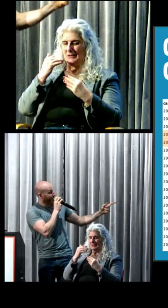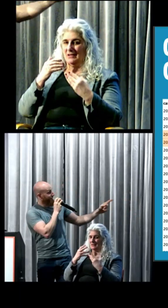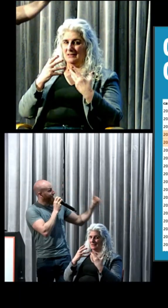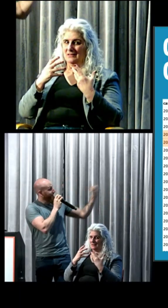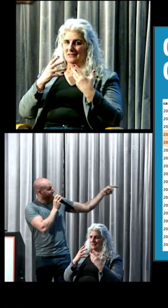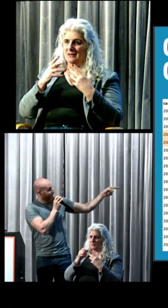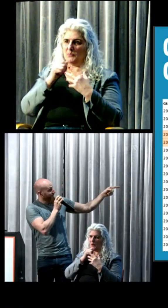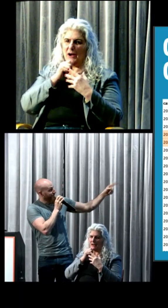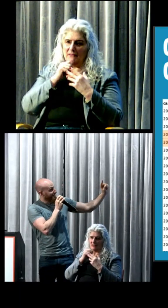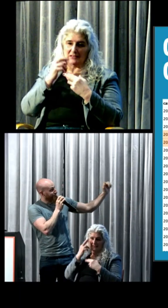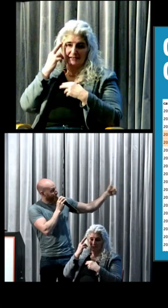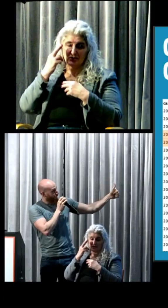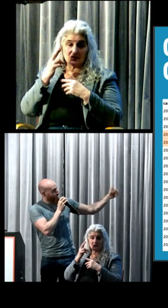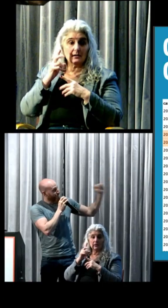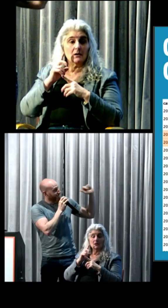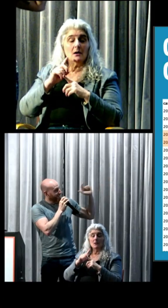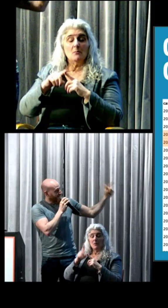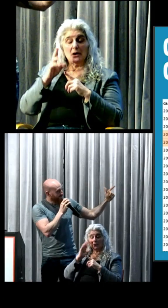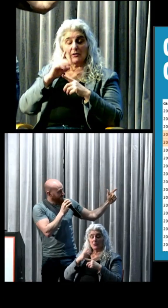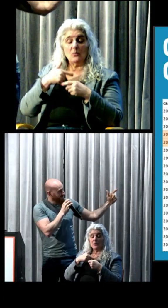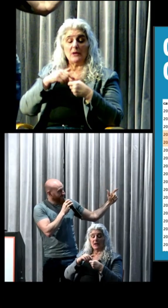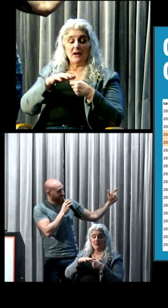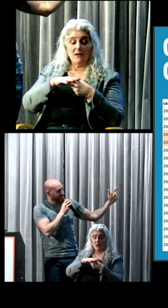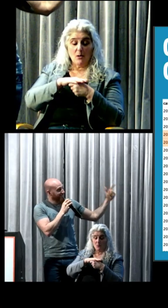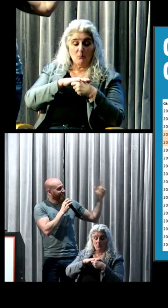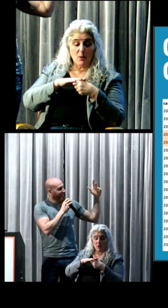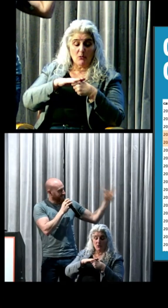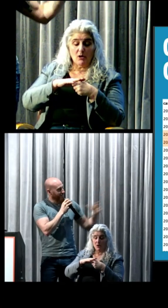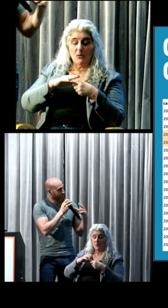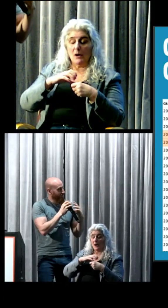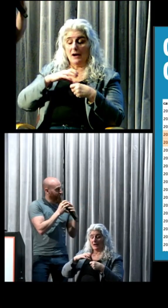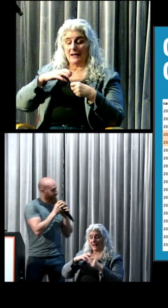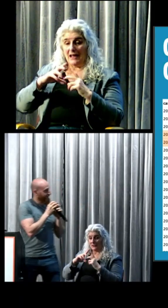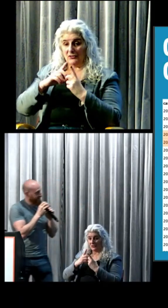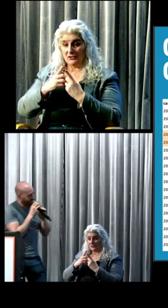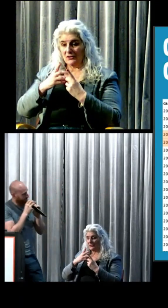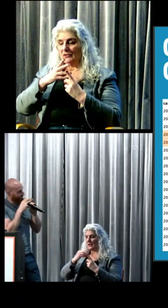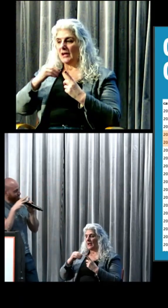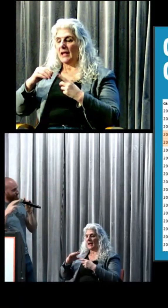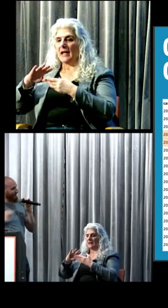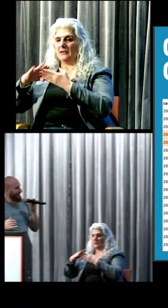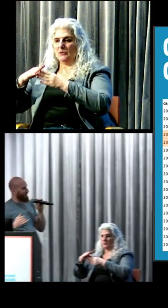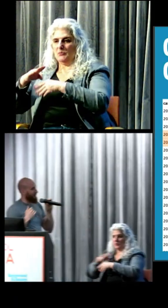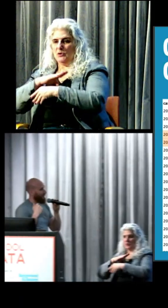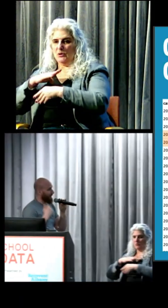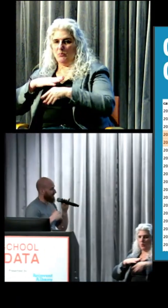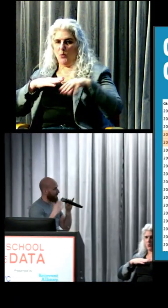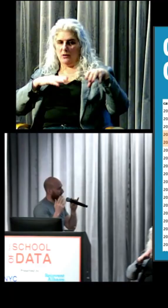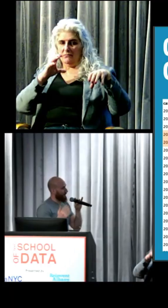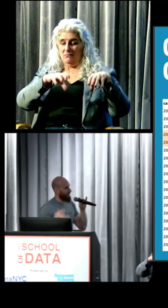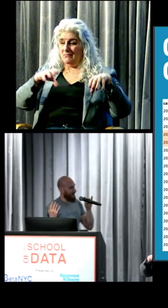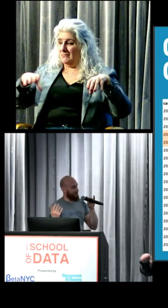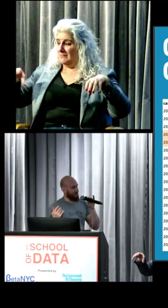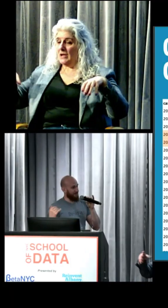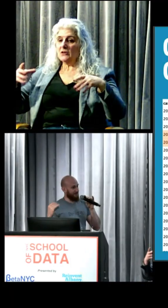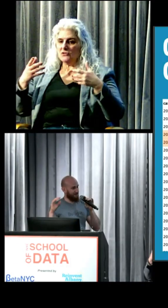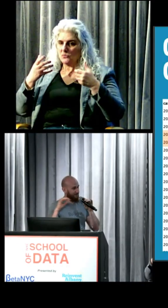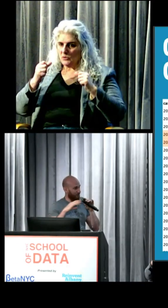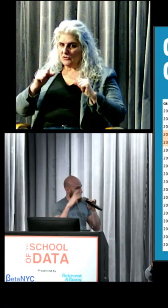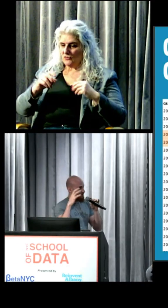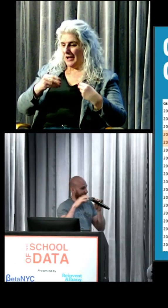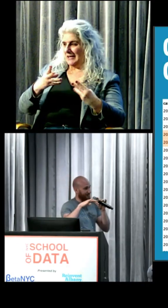and congestion, waste and flooding increase, an increase in congestion or in waste didn't give